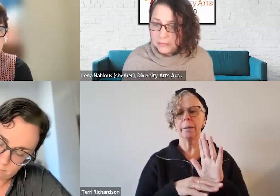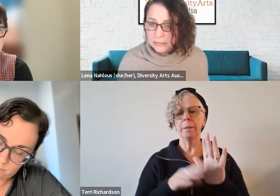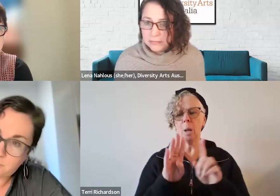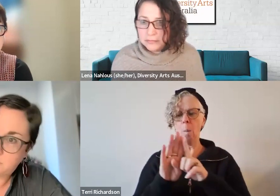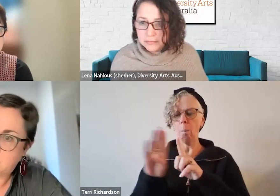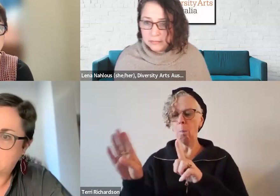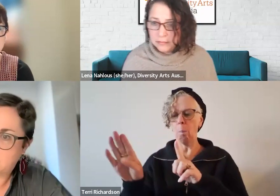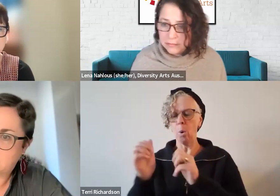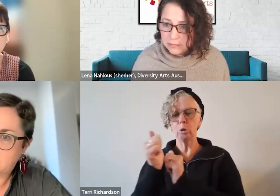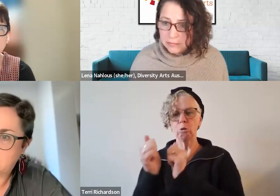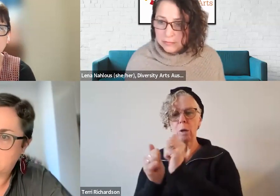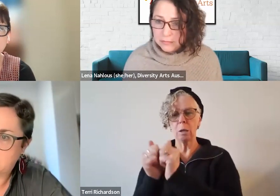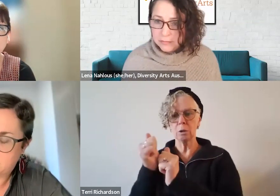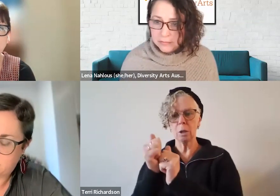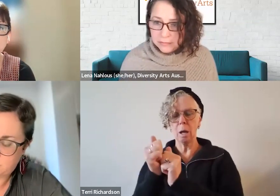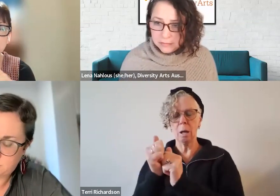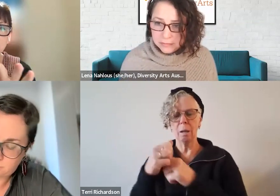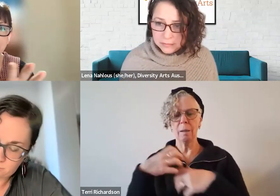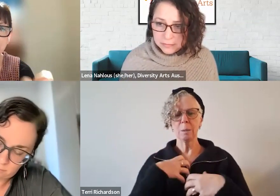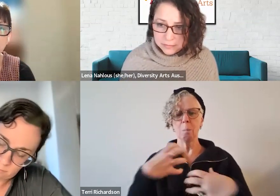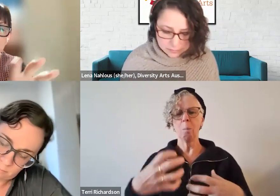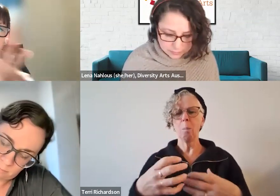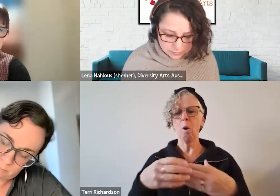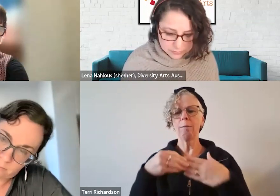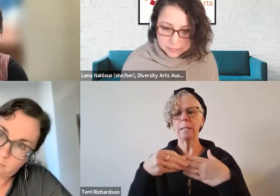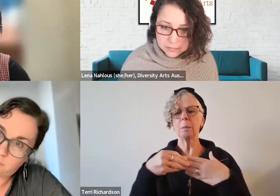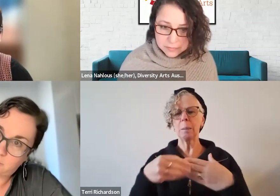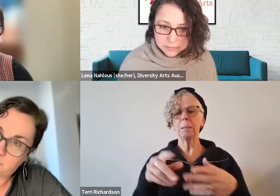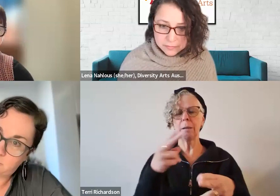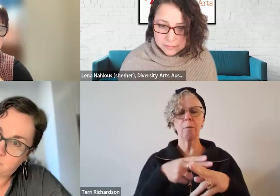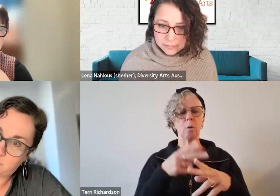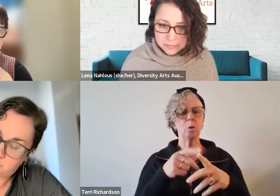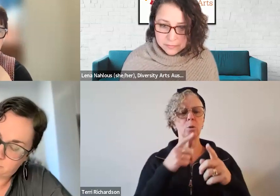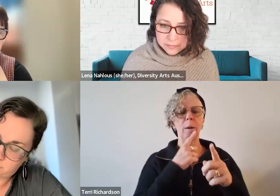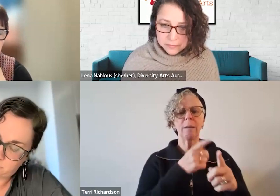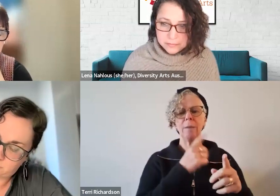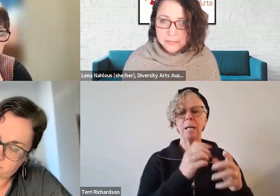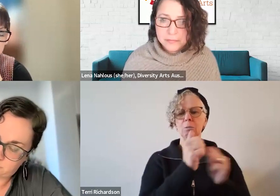there is flexibility for you to be able to create advisory structures around it.